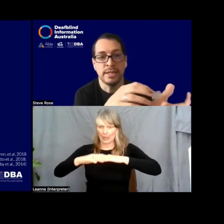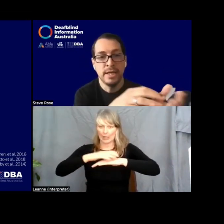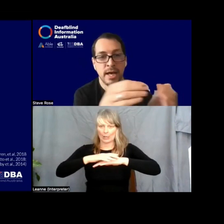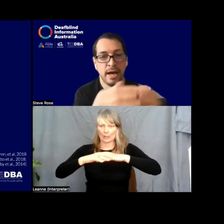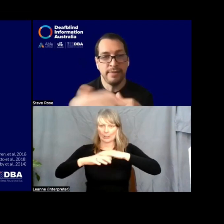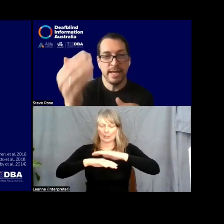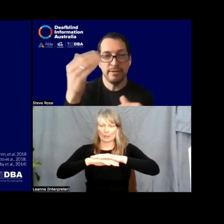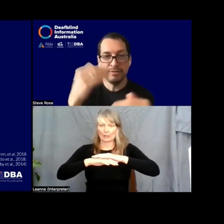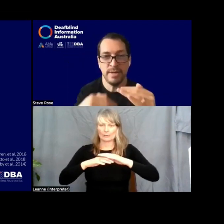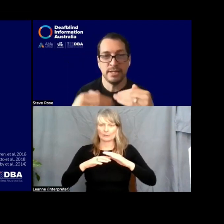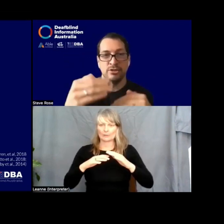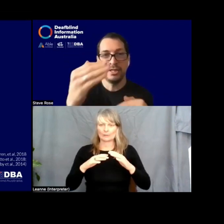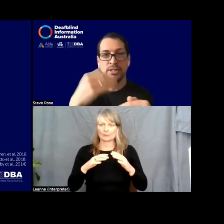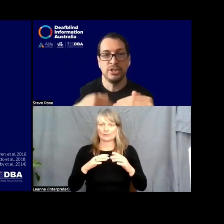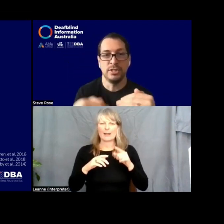they have to make a transition